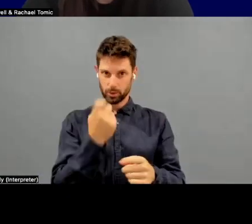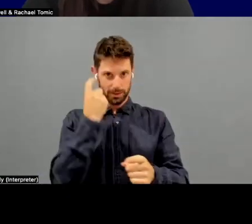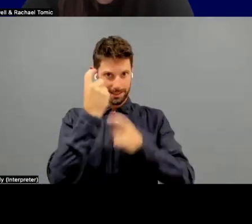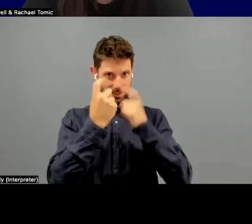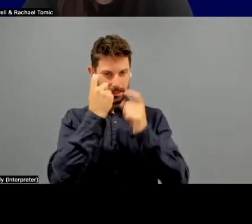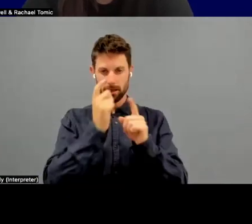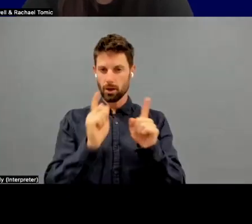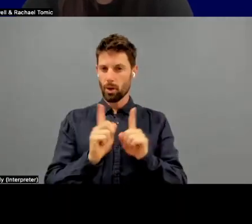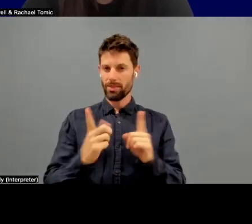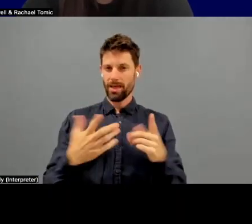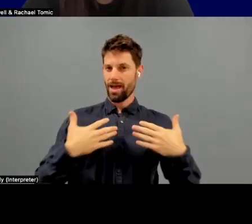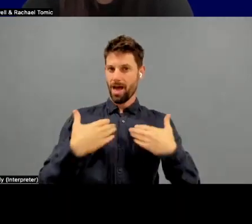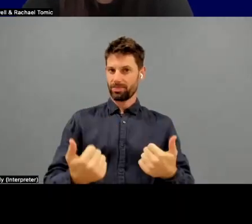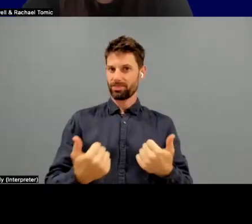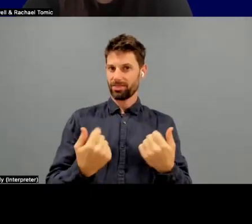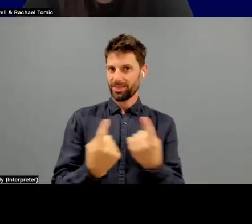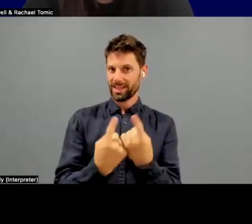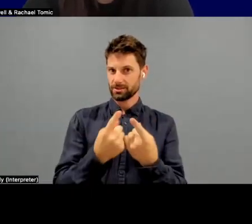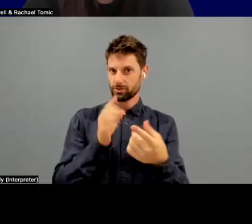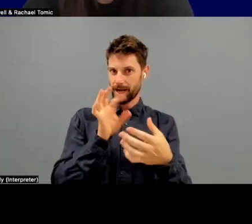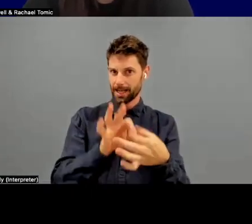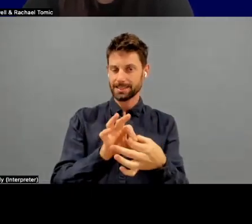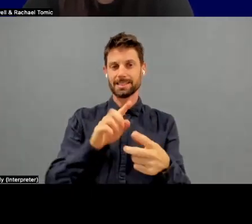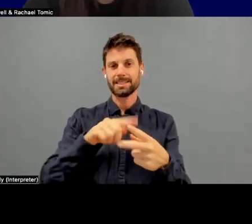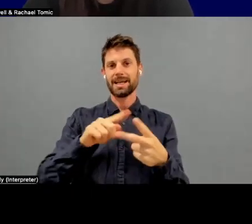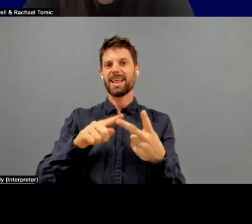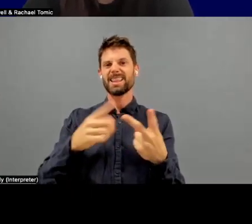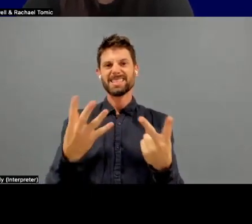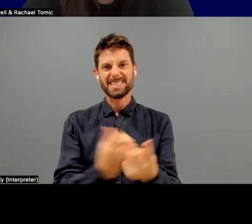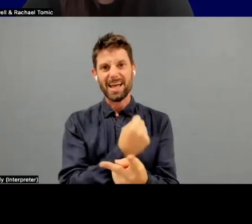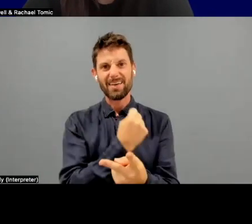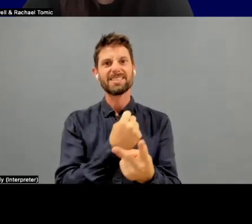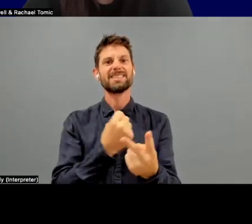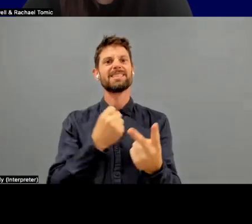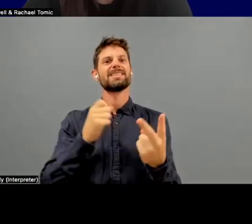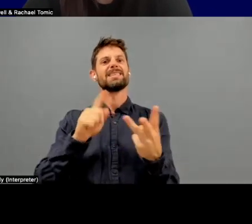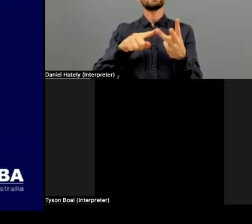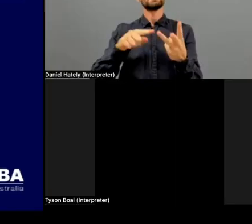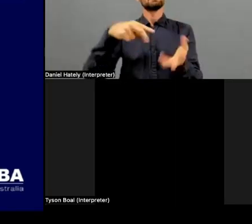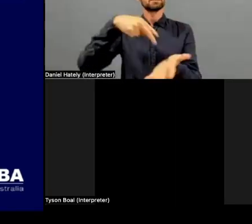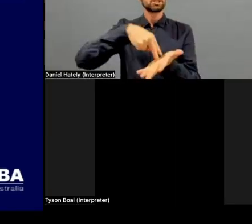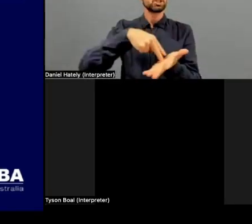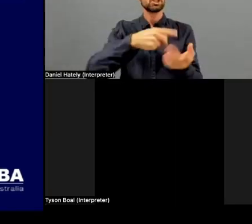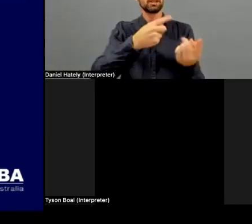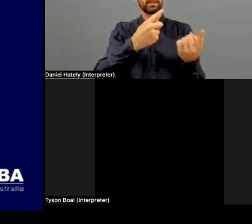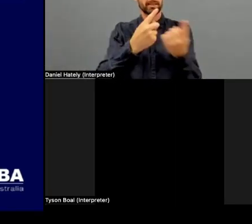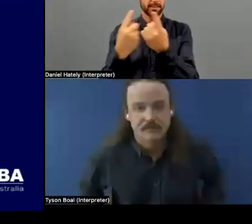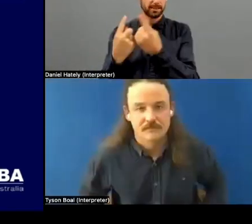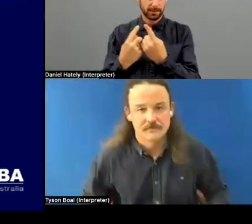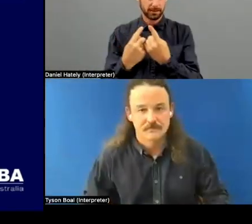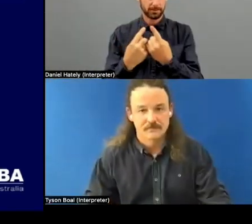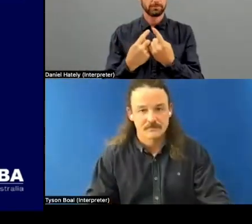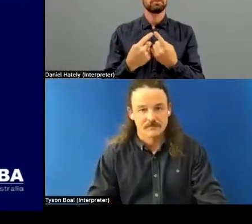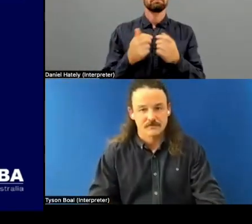as the safety aspects, the positioning aspects, altogether. So, Hannah had a dietician involved